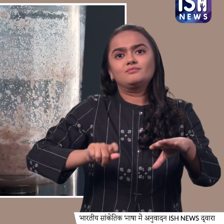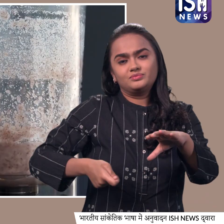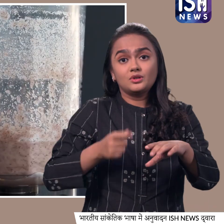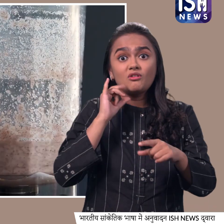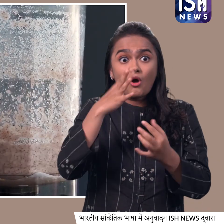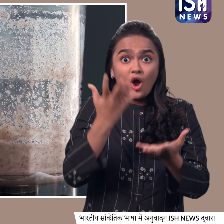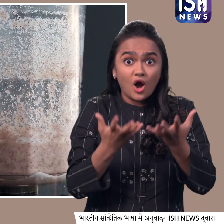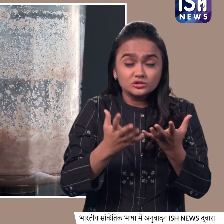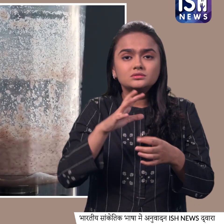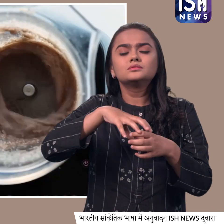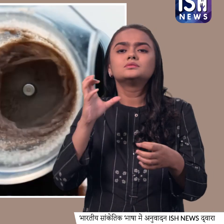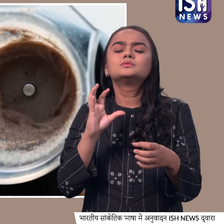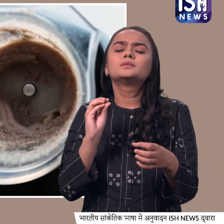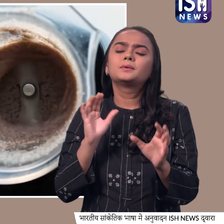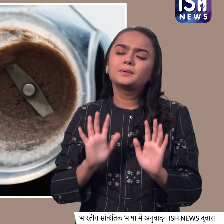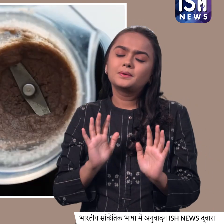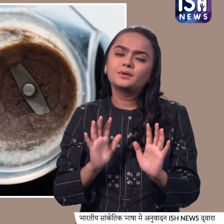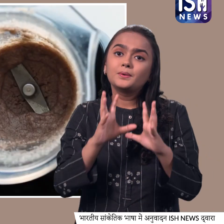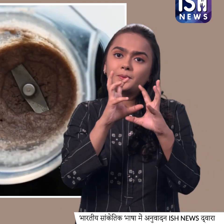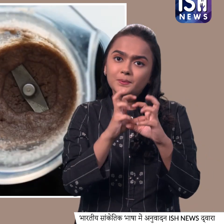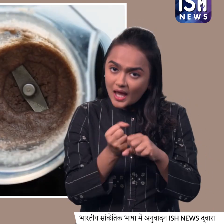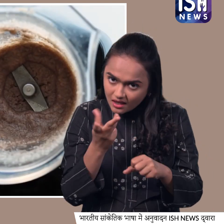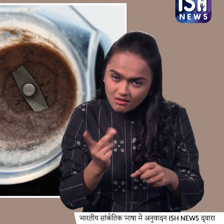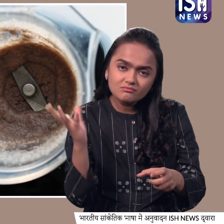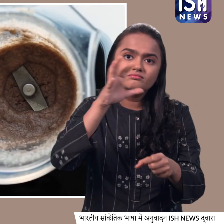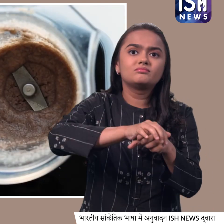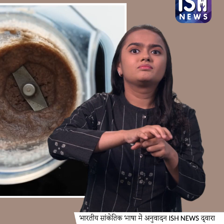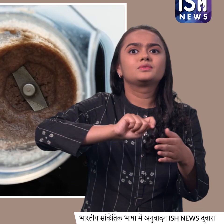If the mixture becomes very hot, stop the blender for a few minutes and let it cool.